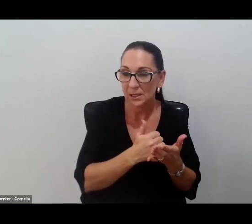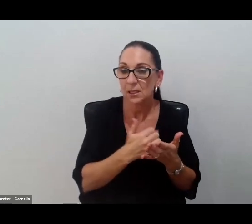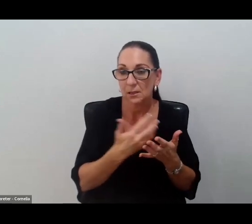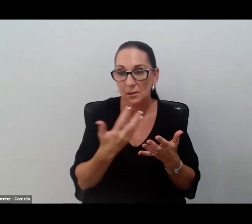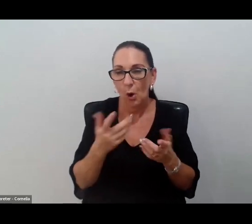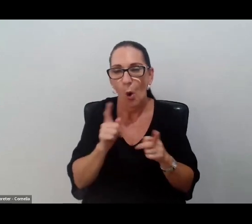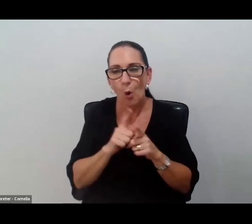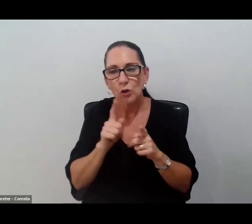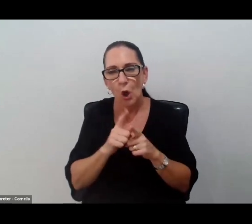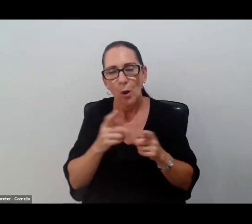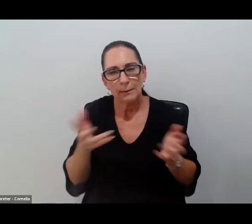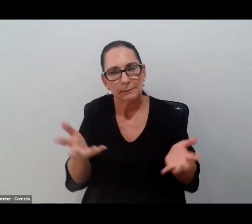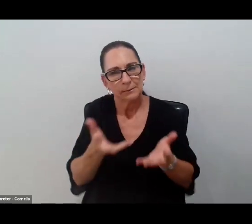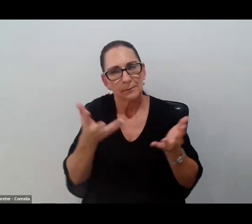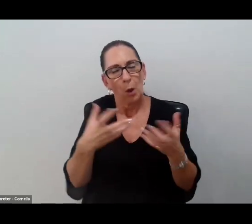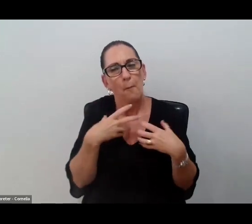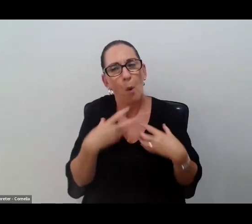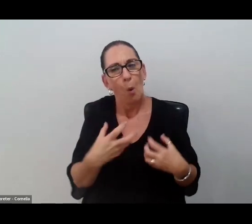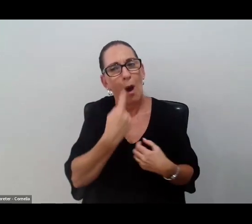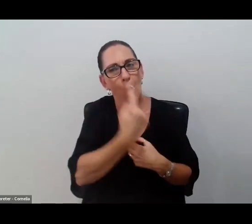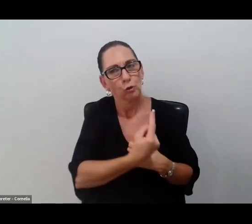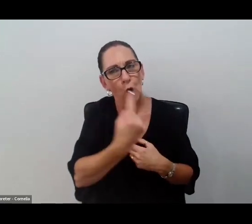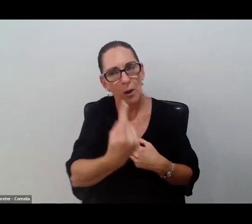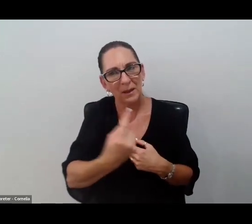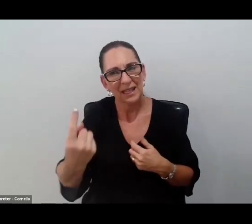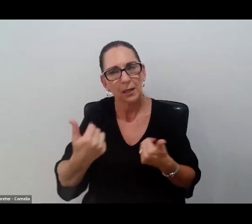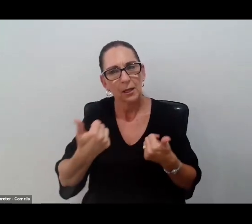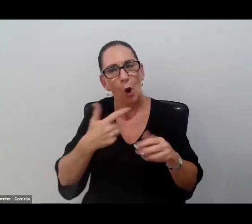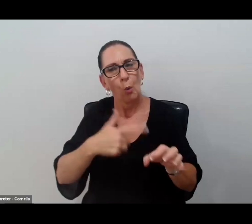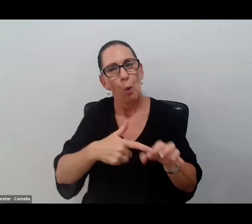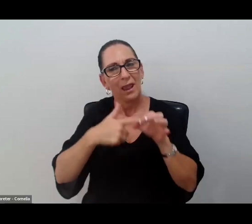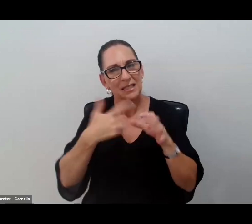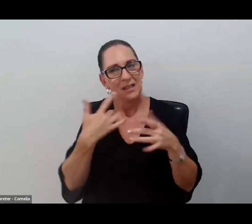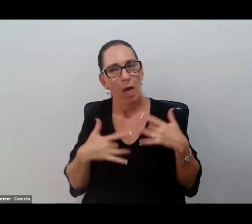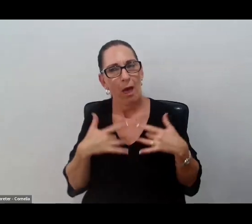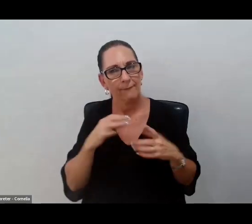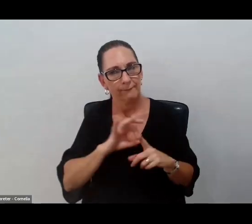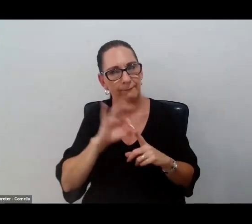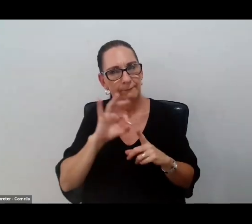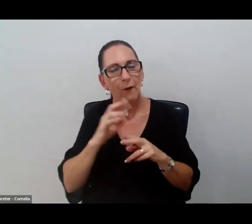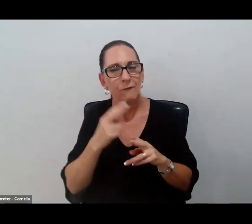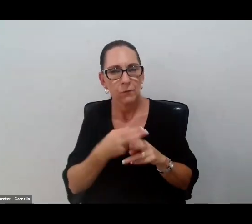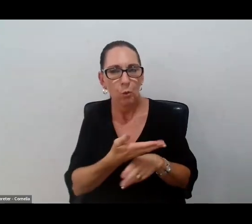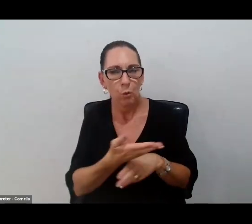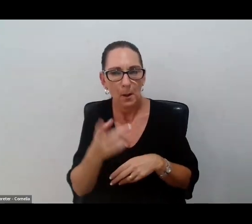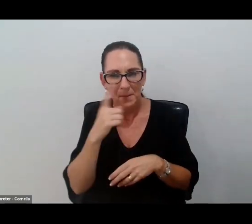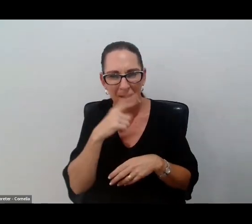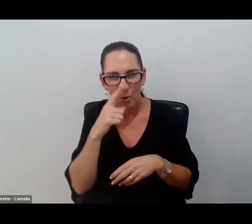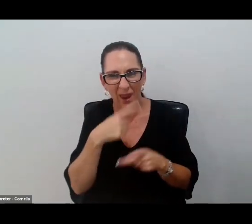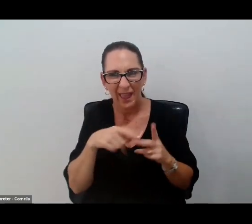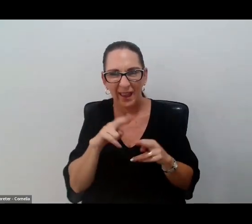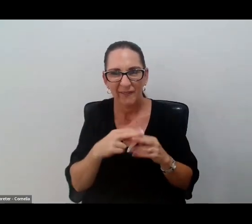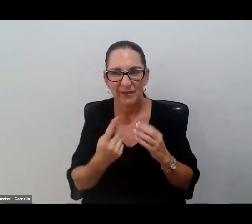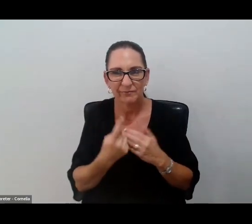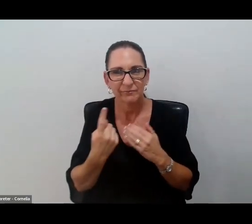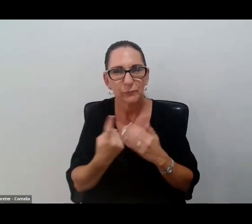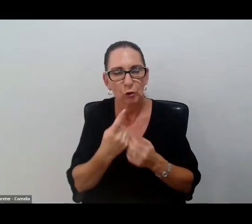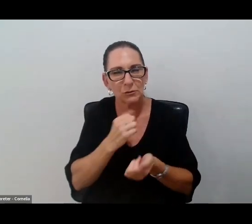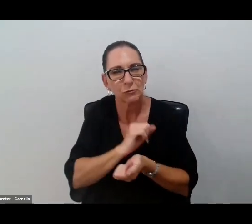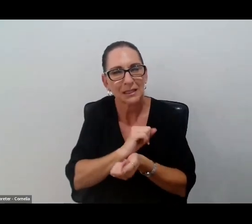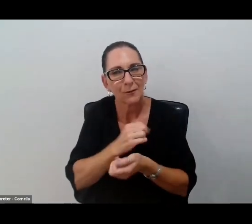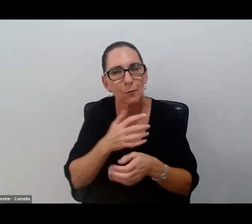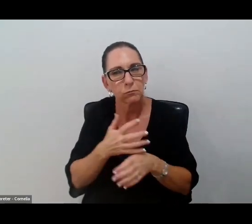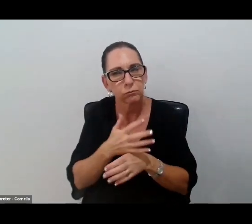autonomy and quality of life for people who are subject to restrictive practices. So they're